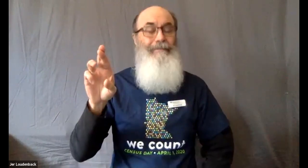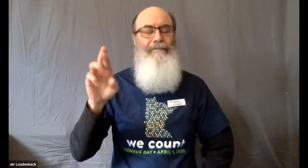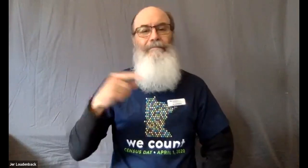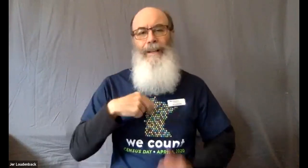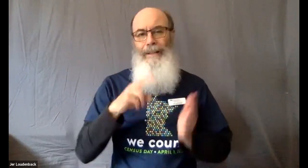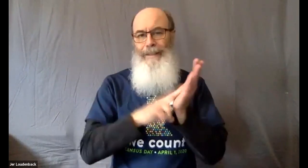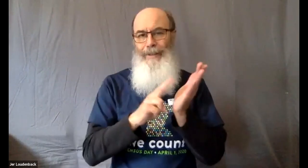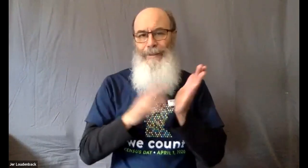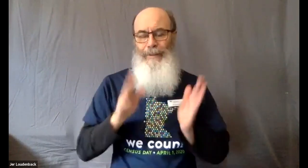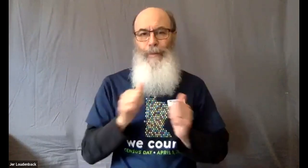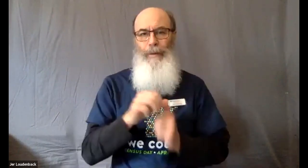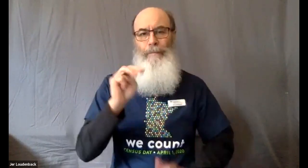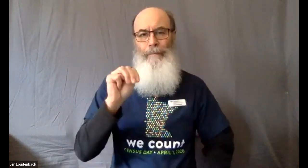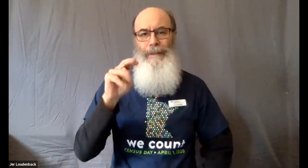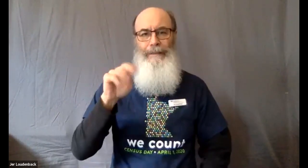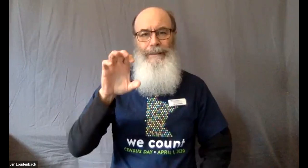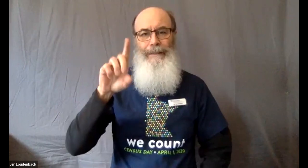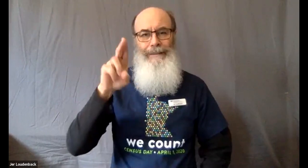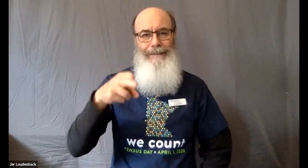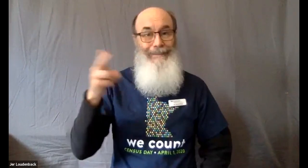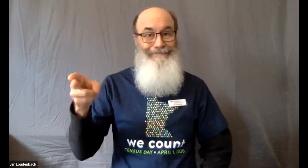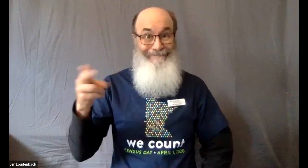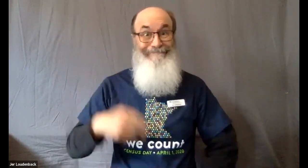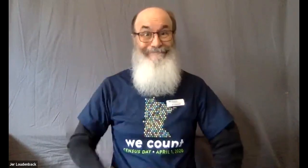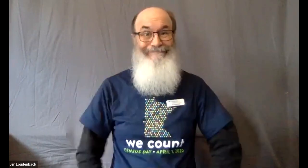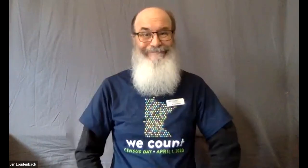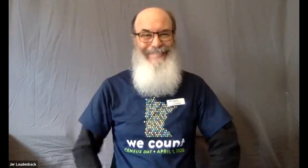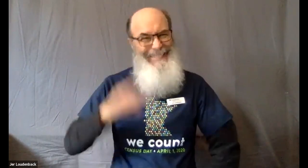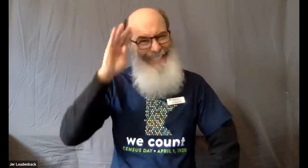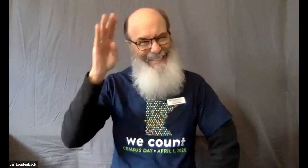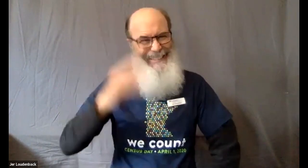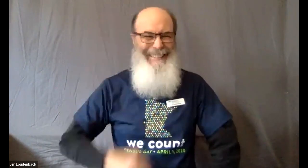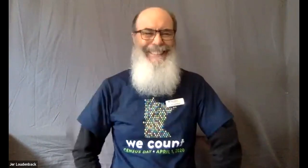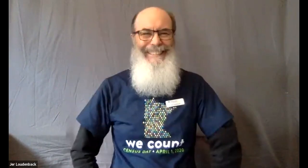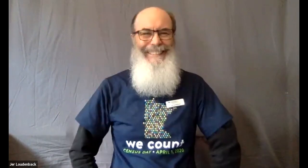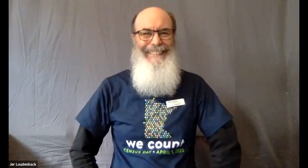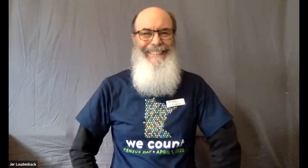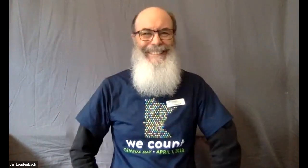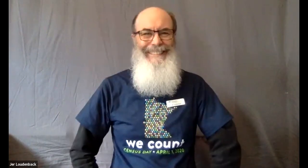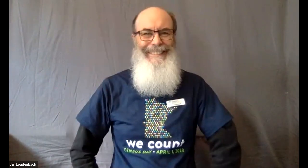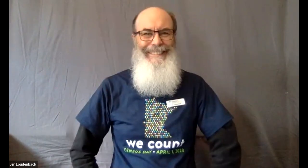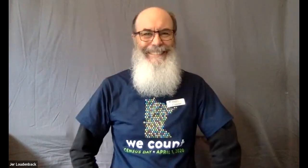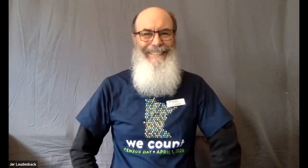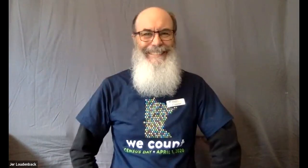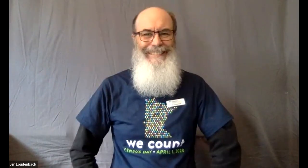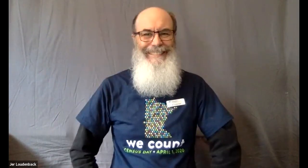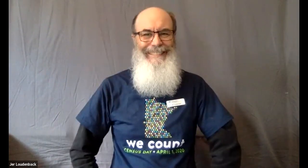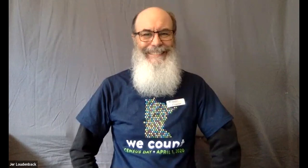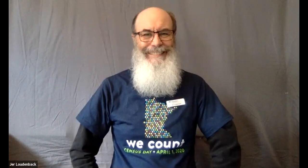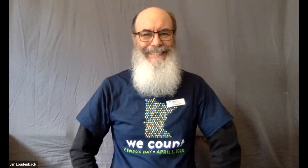name is Jer and this is my sign name, Jer.